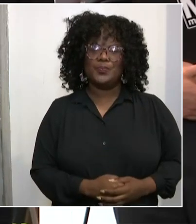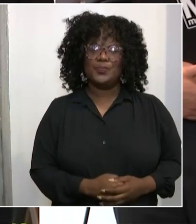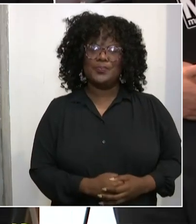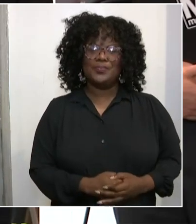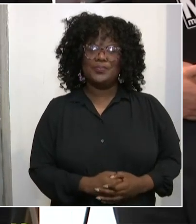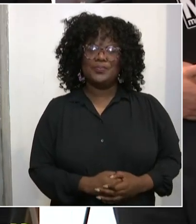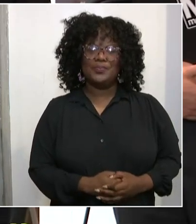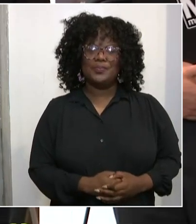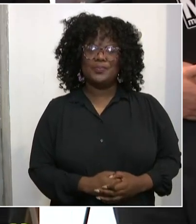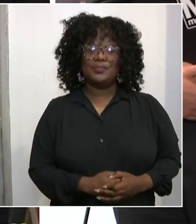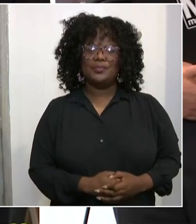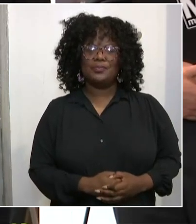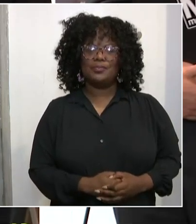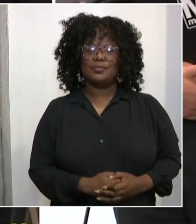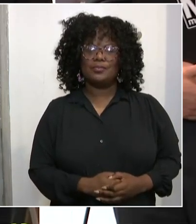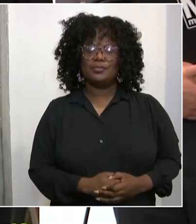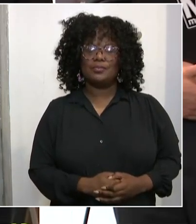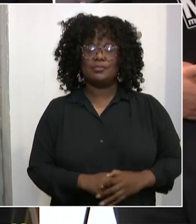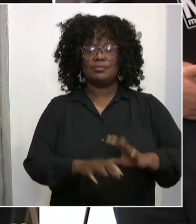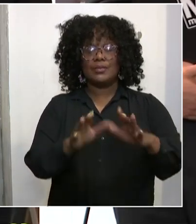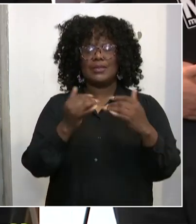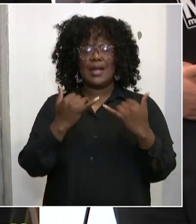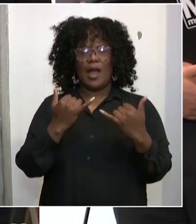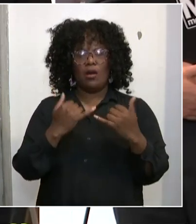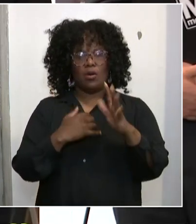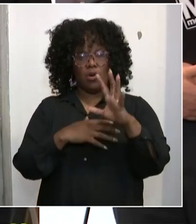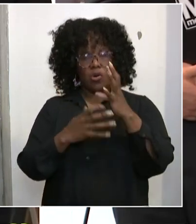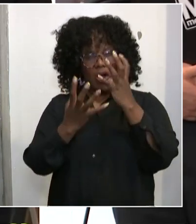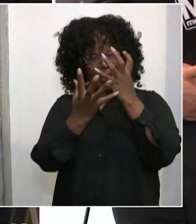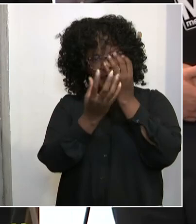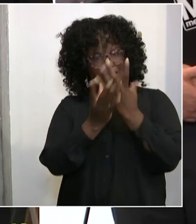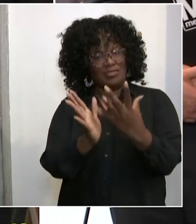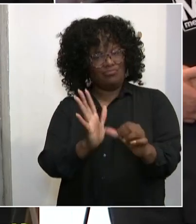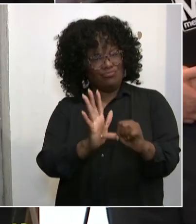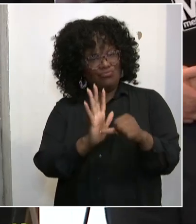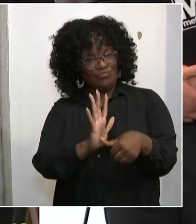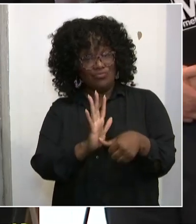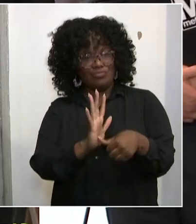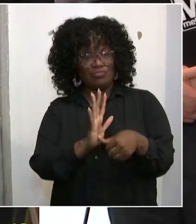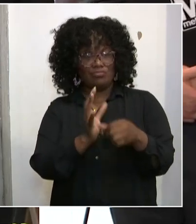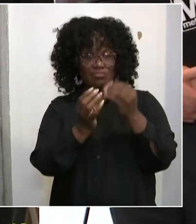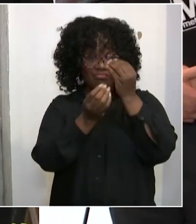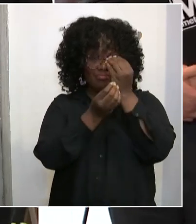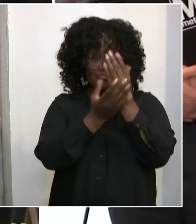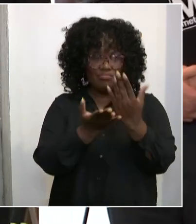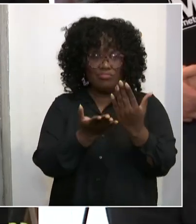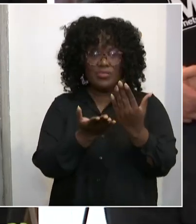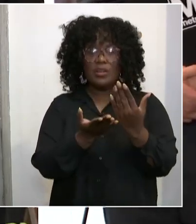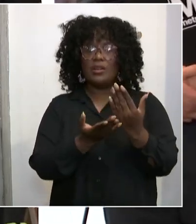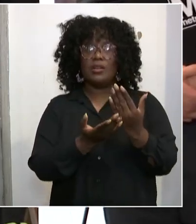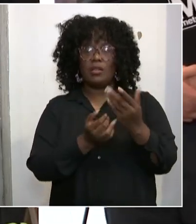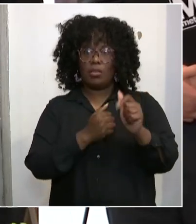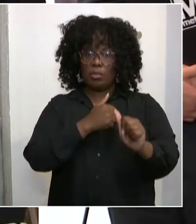at this time, I, I want to emphasize that there are no known credible threats, uh, to world pride or any affiliated events.